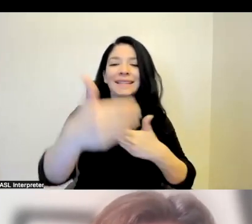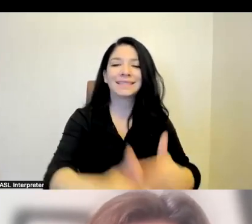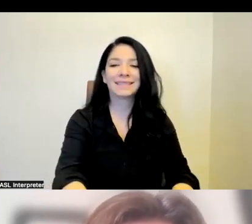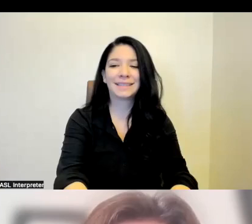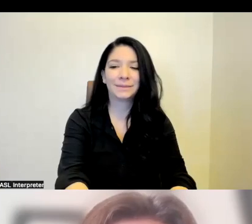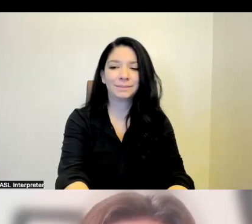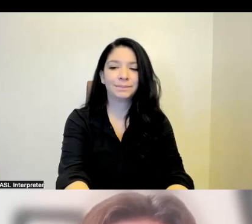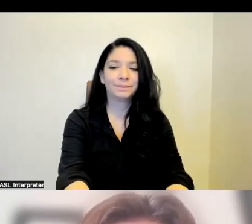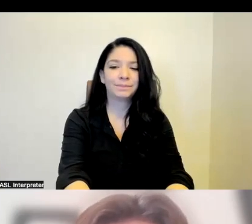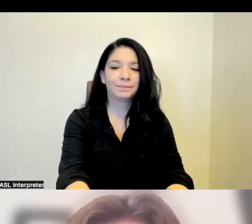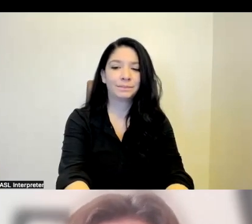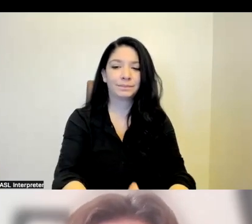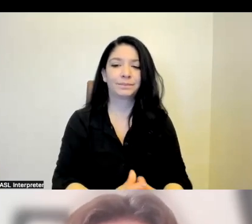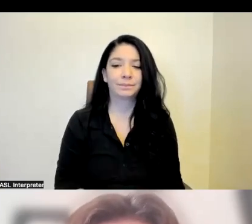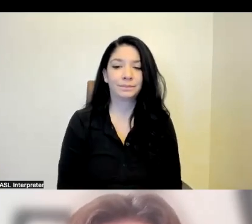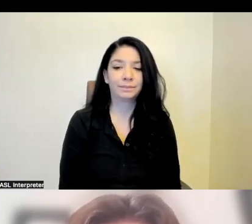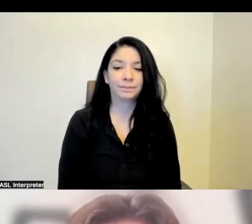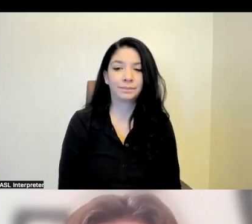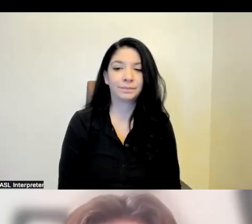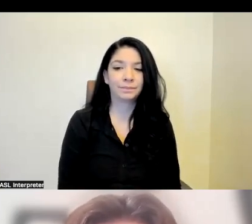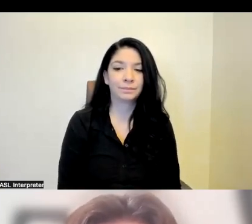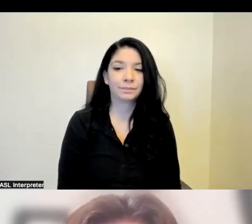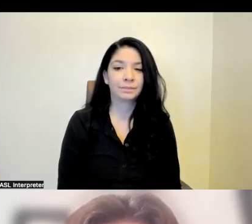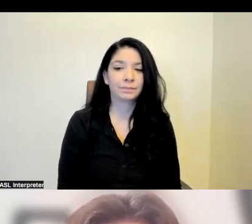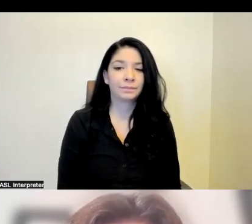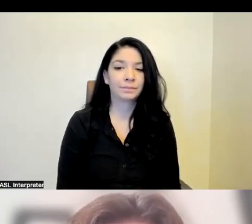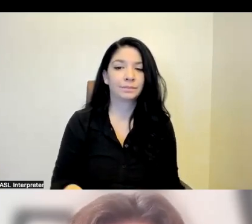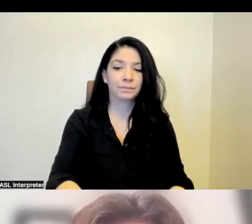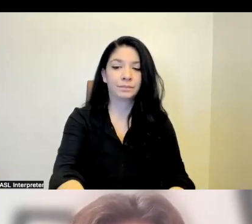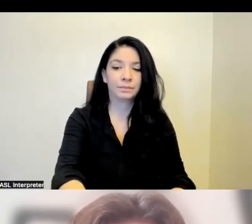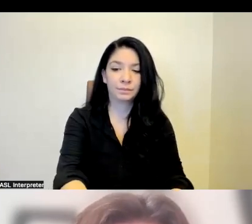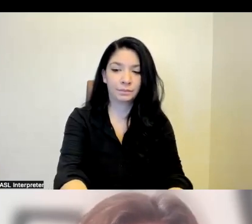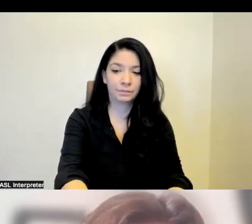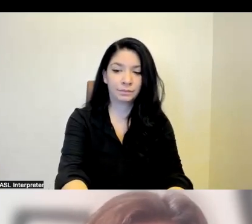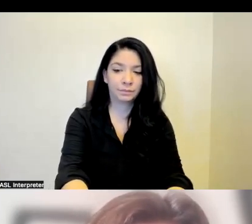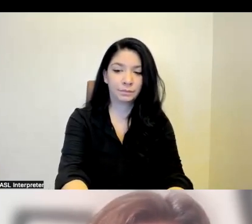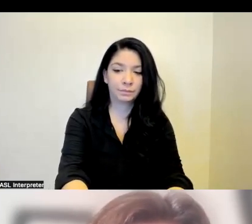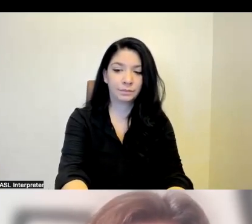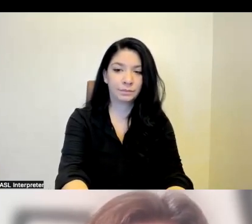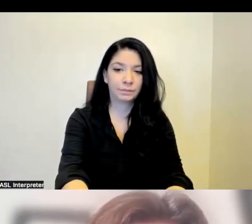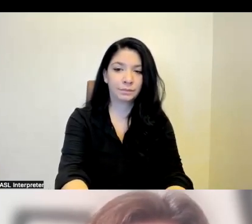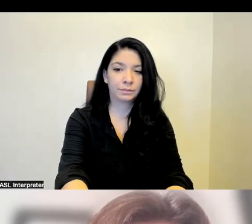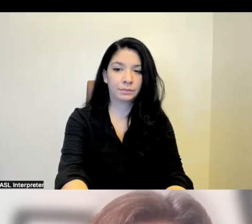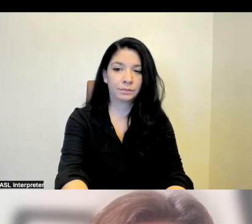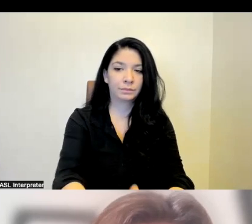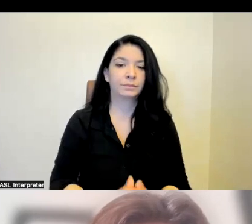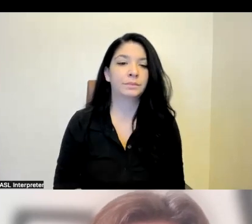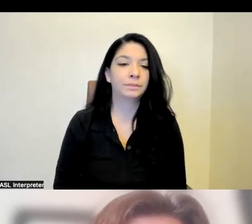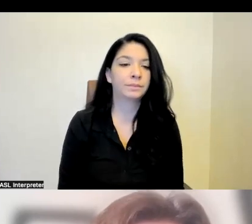Okay. So I'm not going to spend a long time on this slide. This is a list of some of the